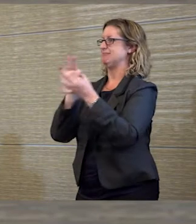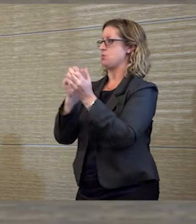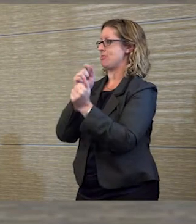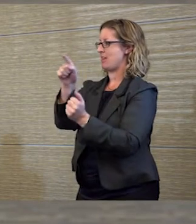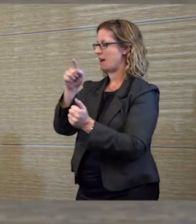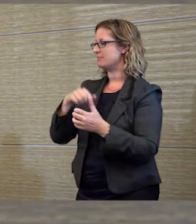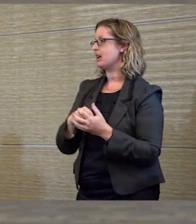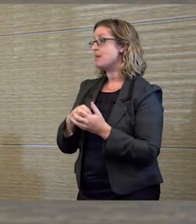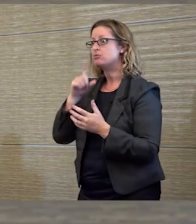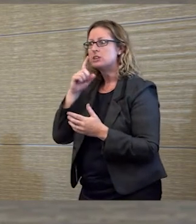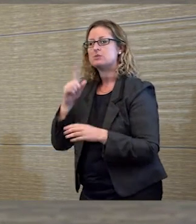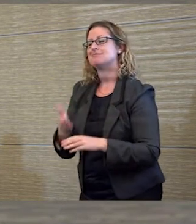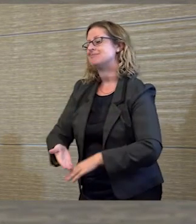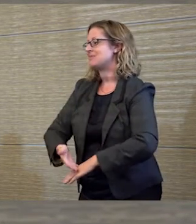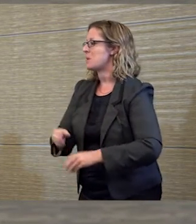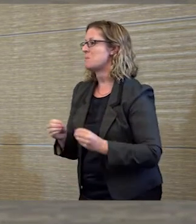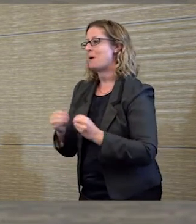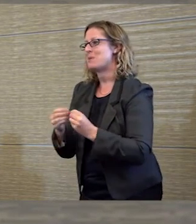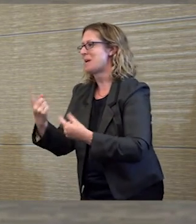a couple things that are coming out in the next year which I think are really